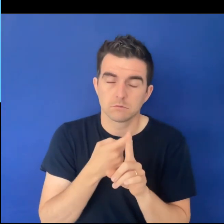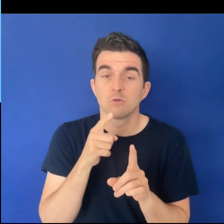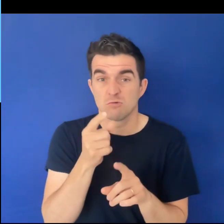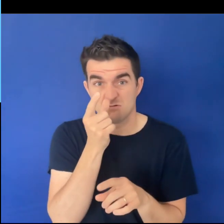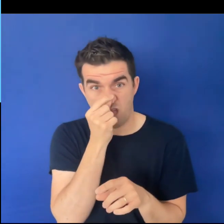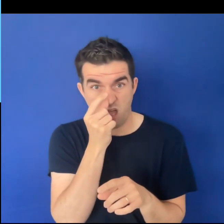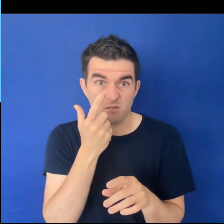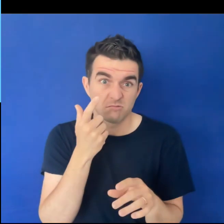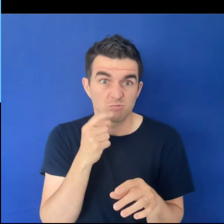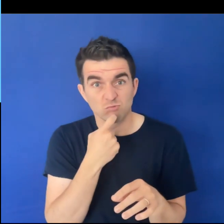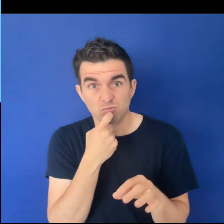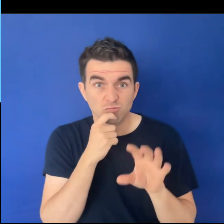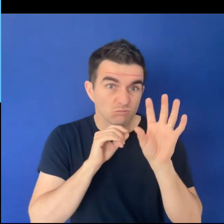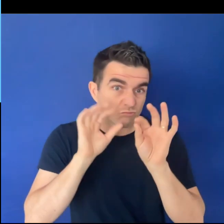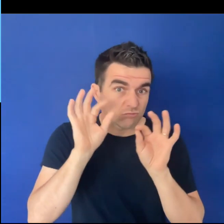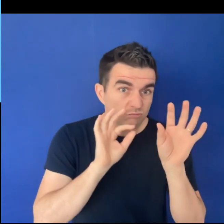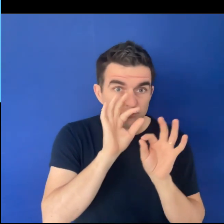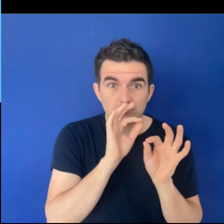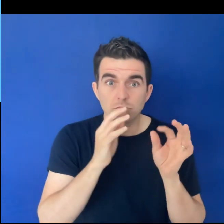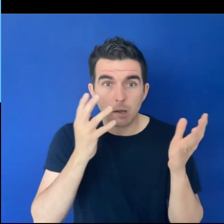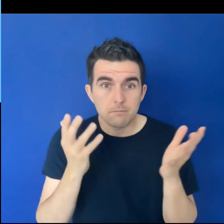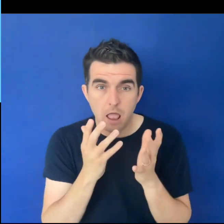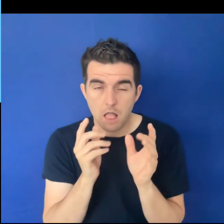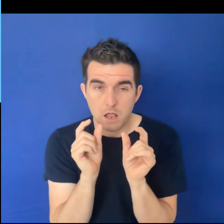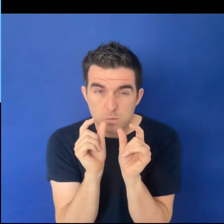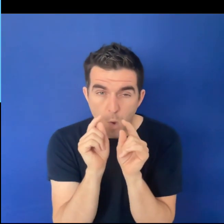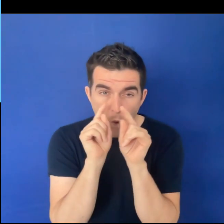collect resources by playing small, exciting minigames.